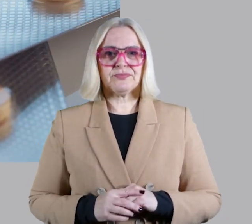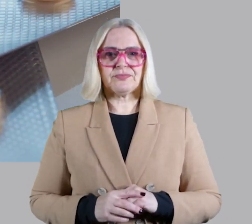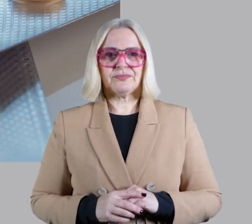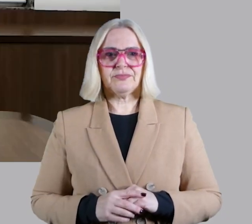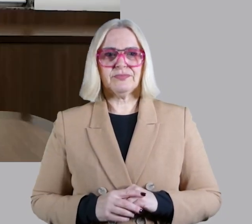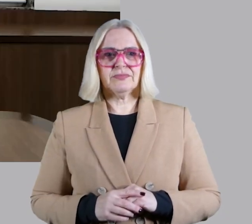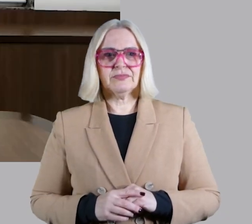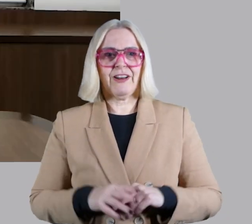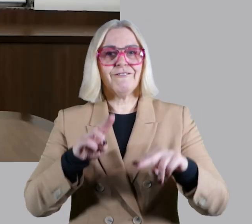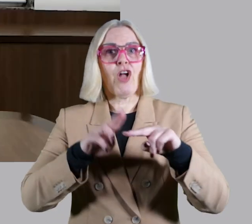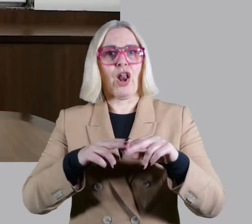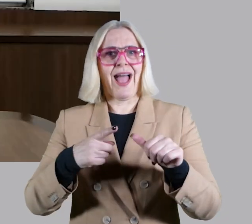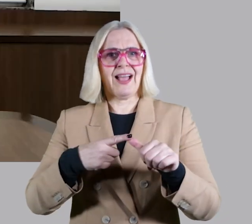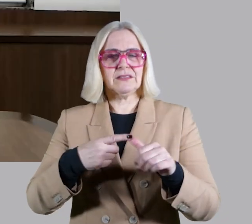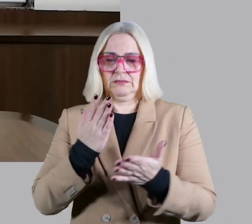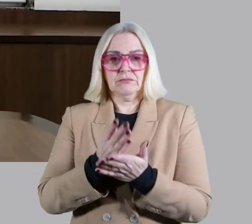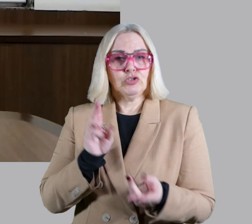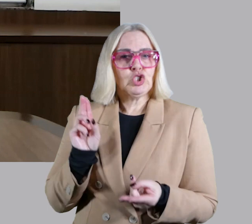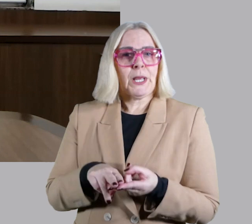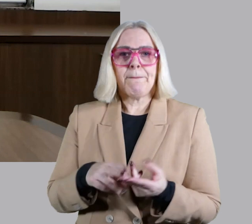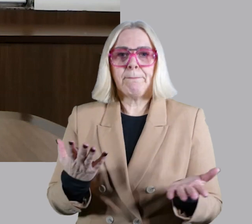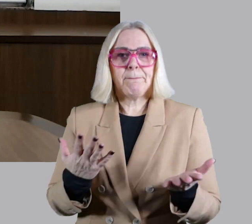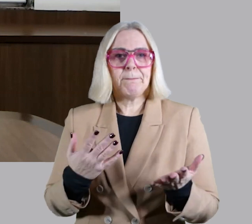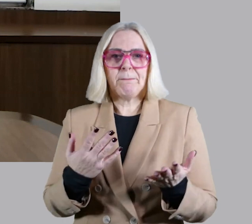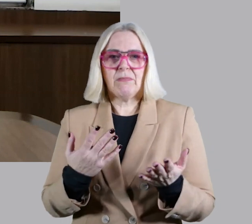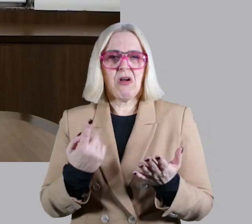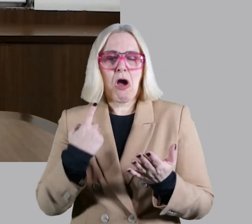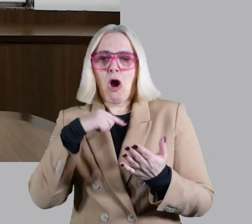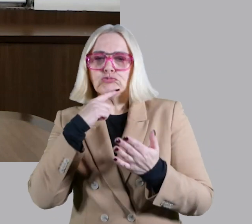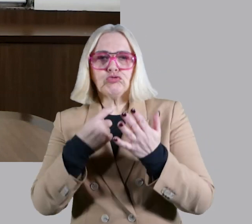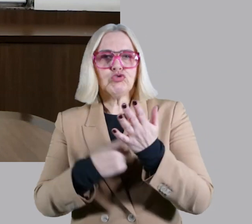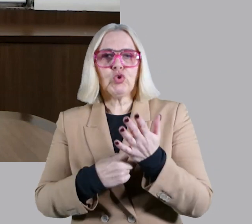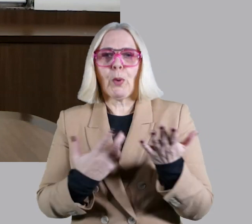Folic acid was very cheap. Just in hundred rupees